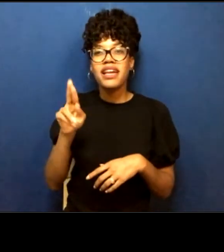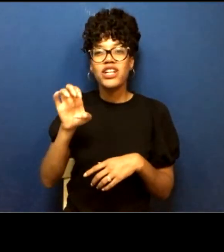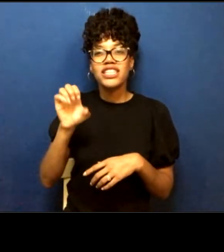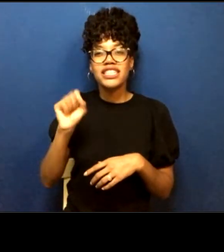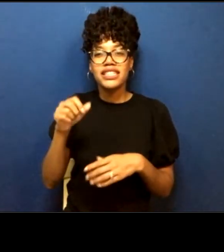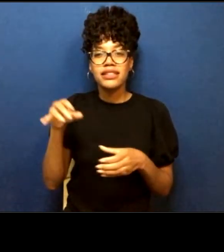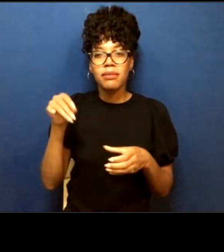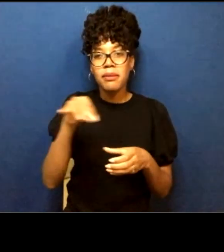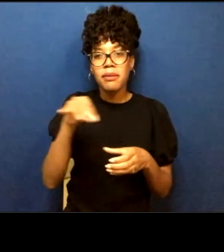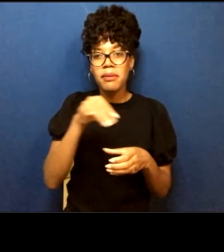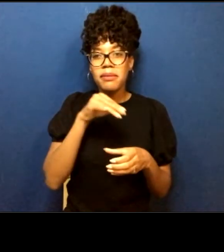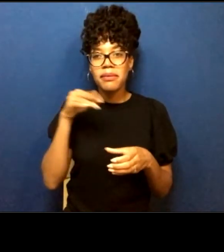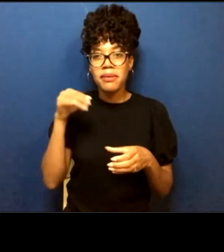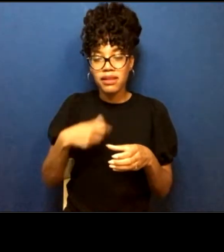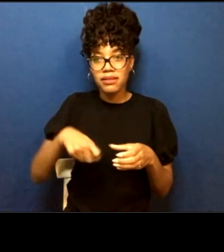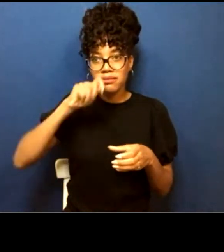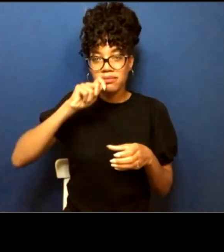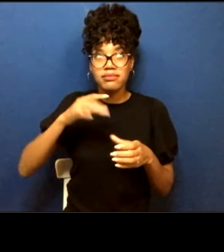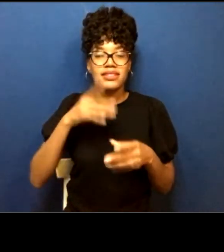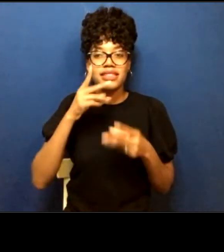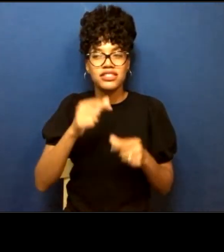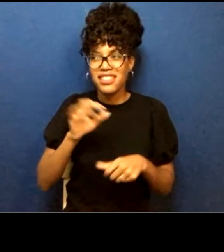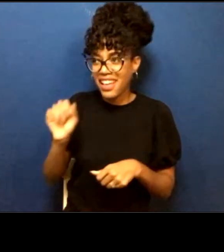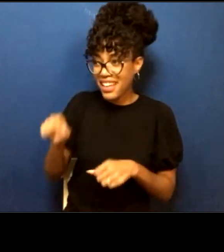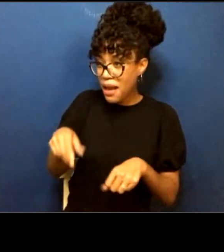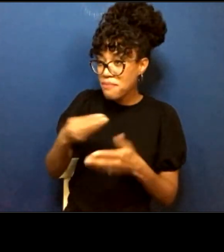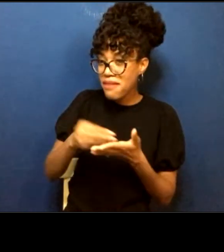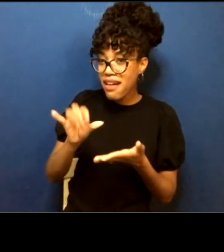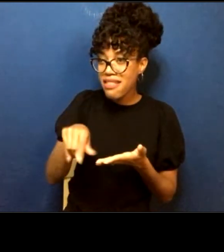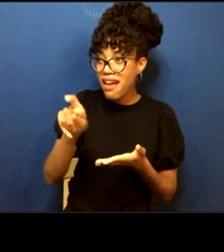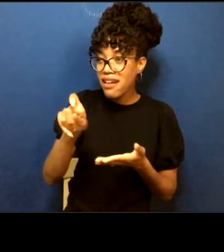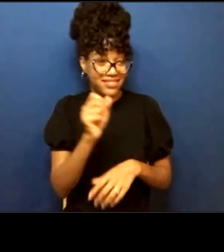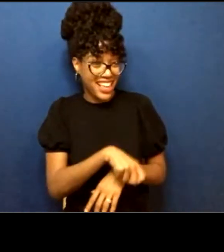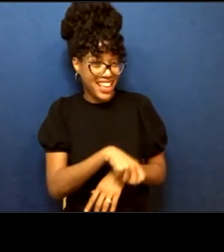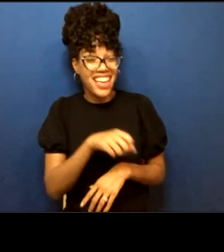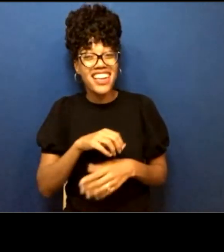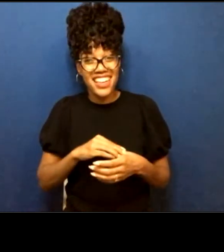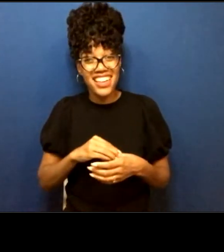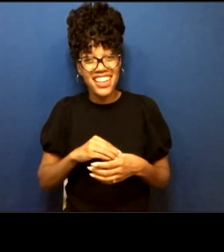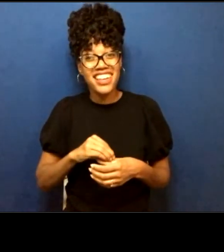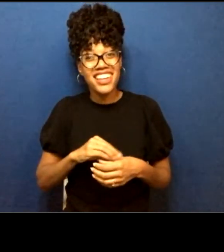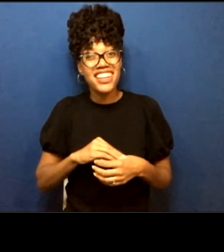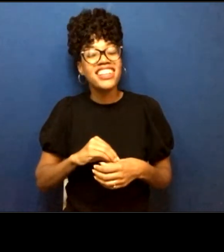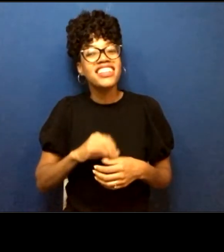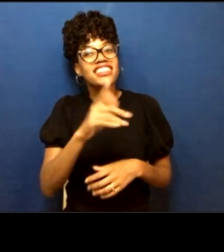Cause now I want to try it. You can and it's interesting because of its taste